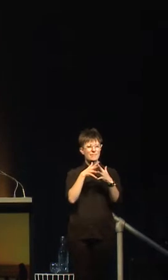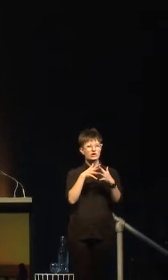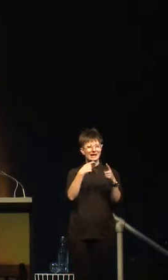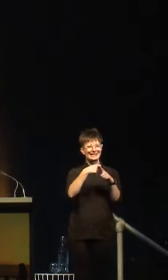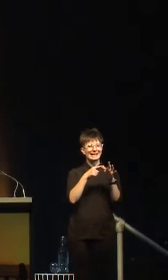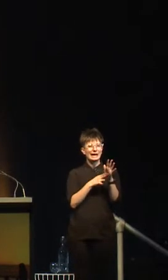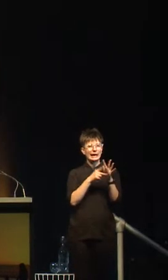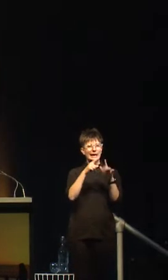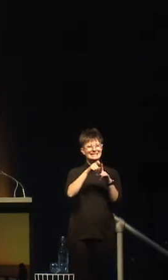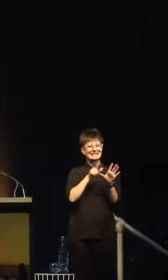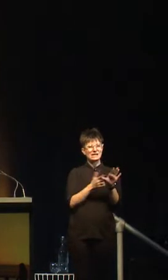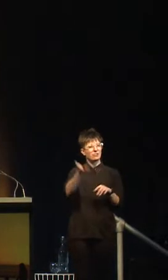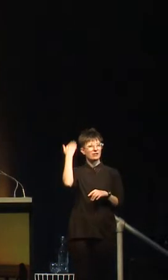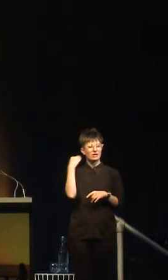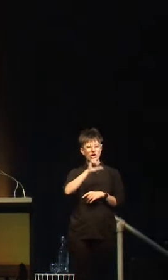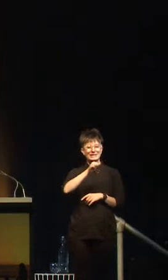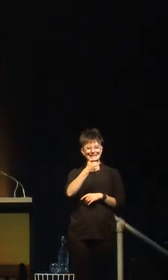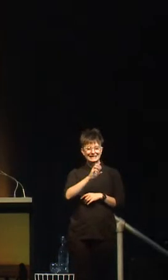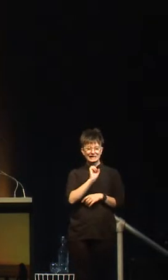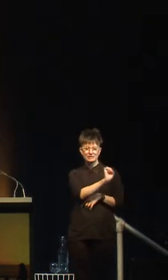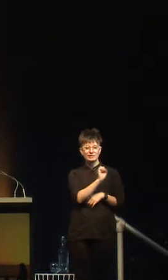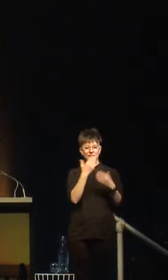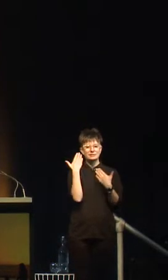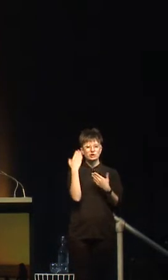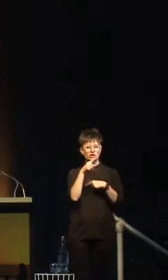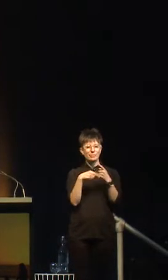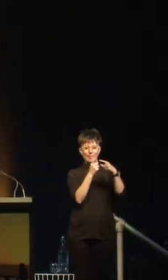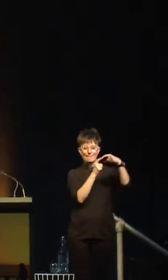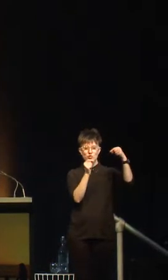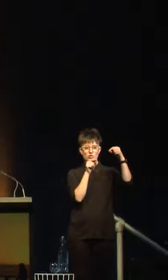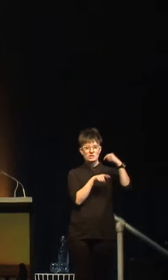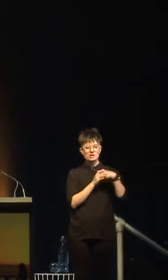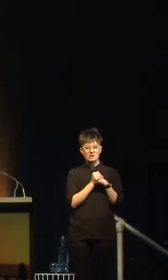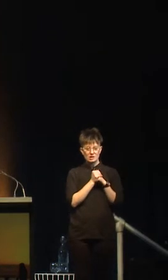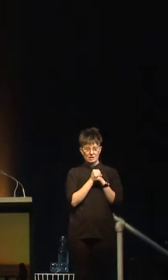University where you know, that kind of quote about you know, but before this decade is